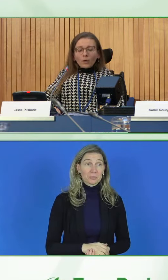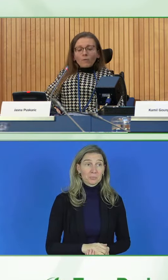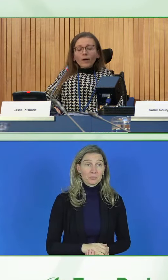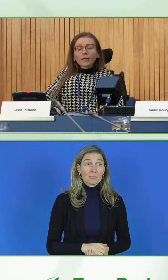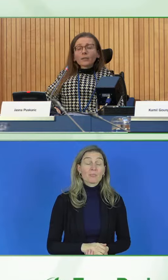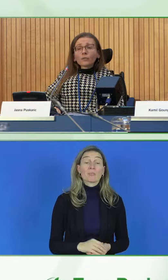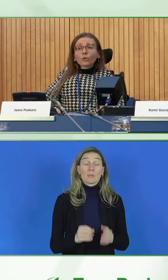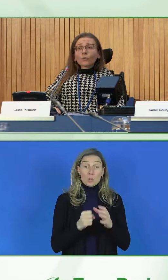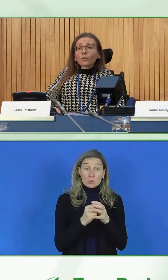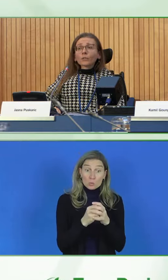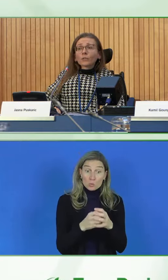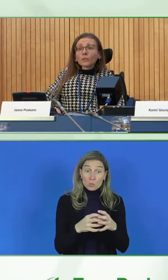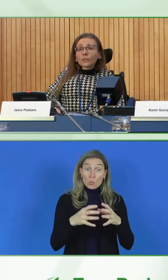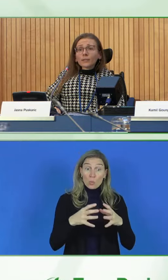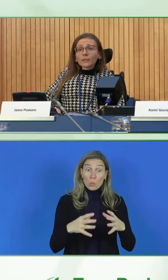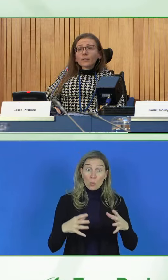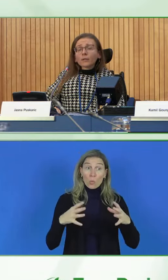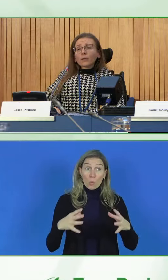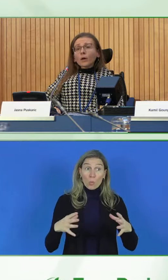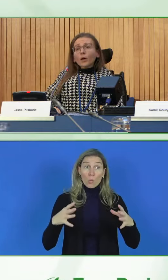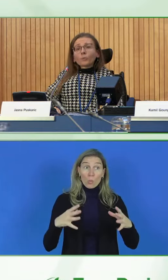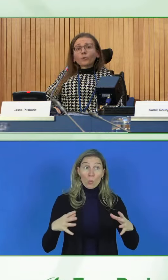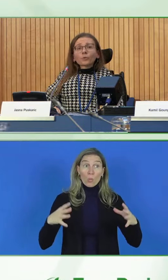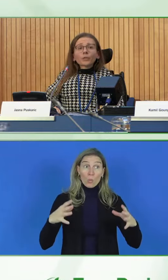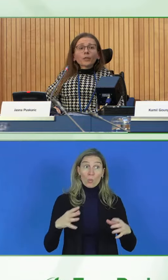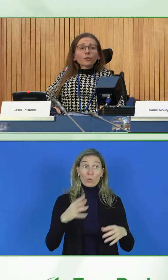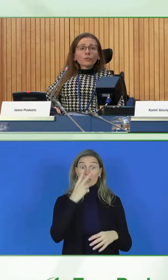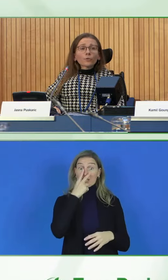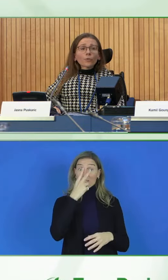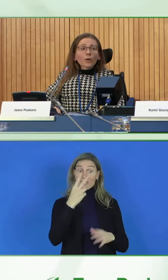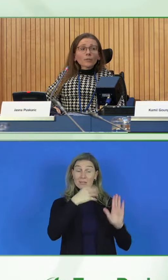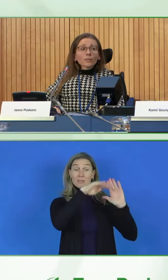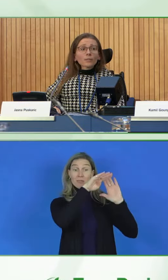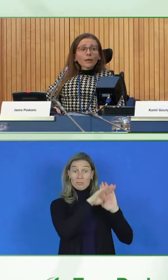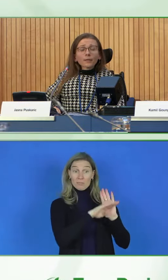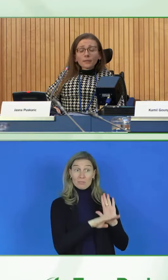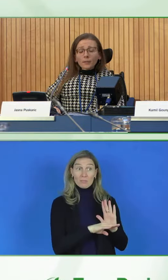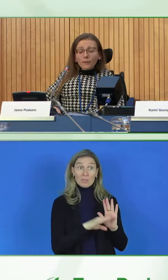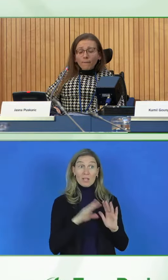WAG has grown continuously up to 2019.